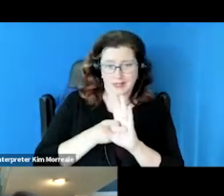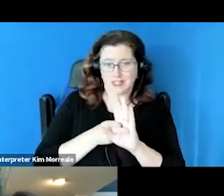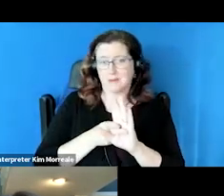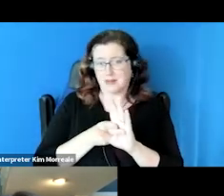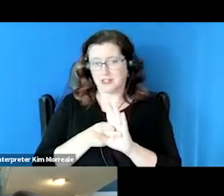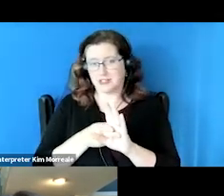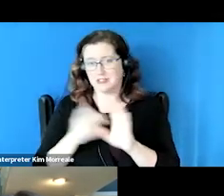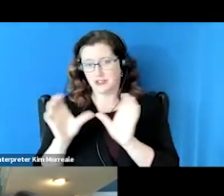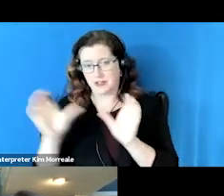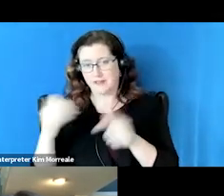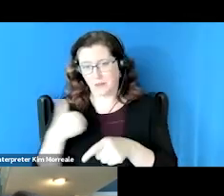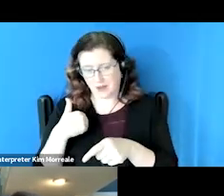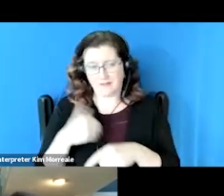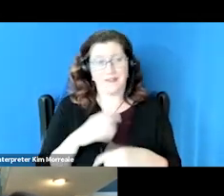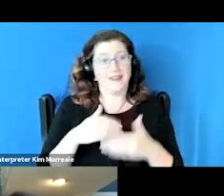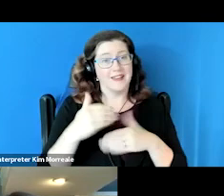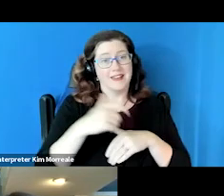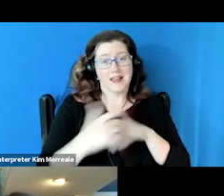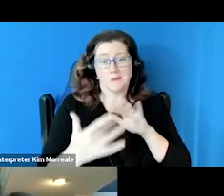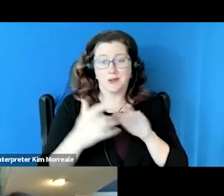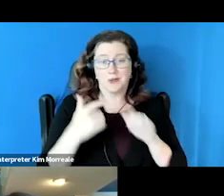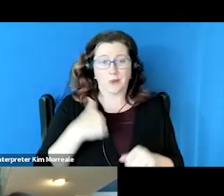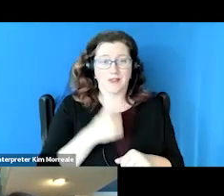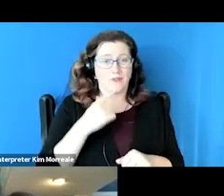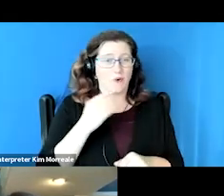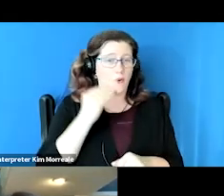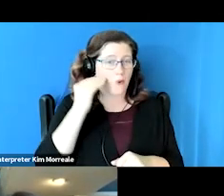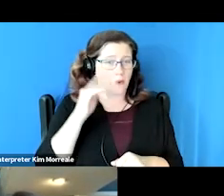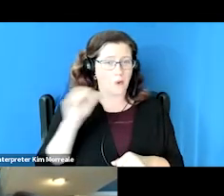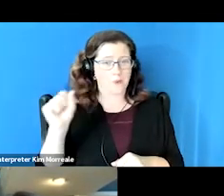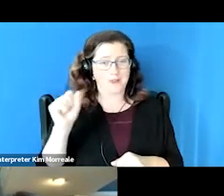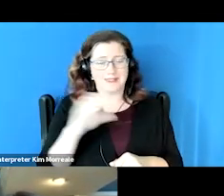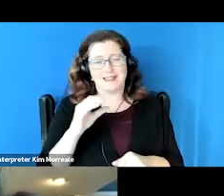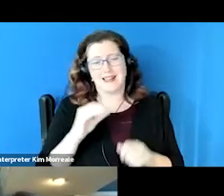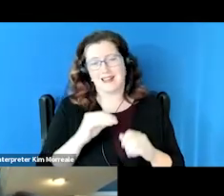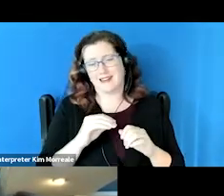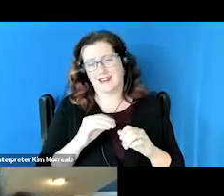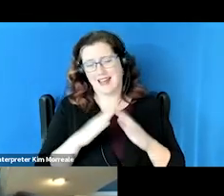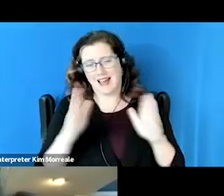And until next time, reach out to us at the Homeless And Housing Resource Center if we can be of any additional support,